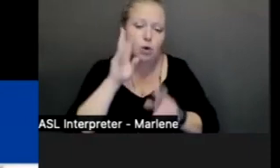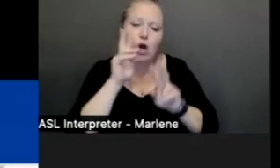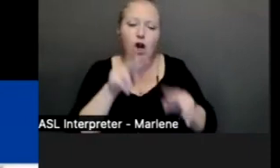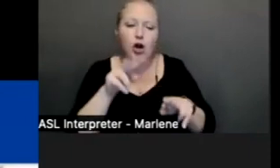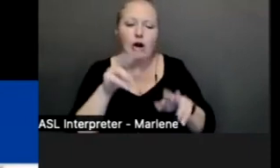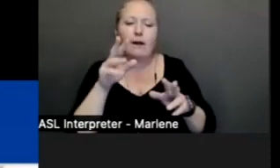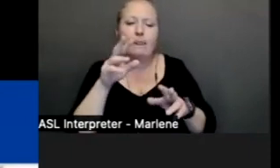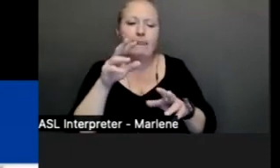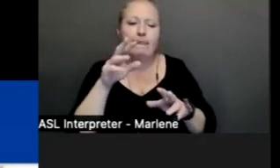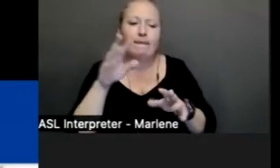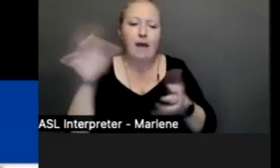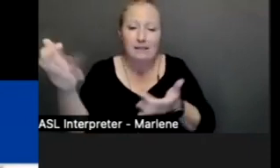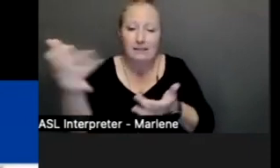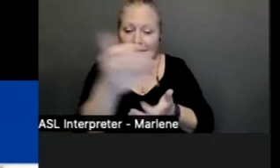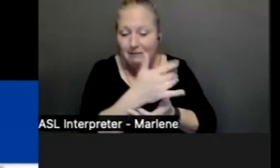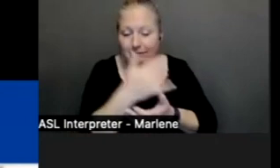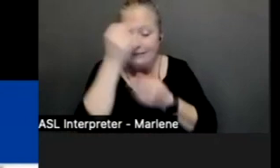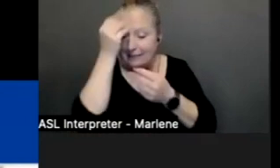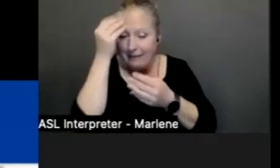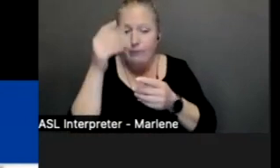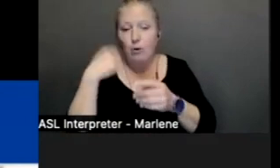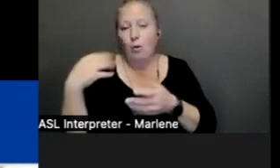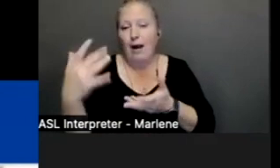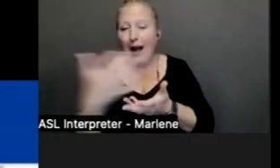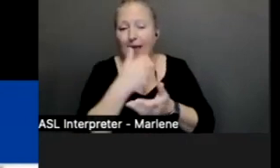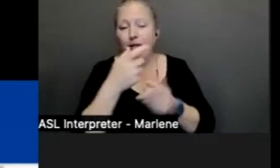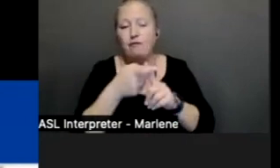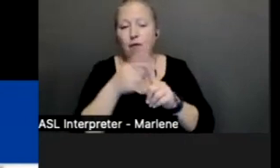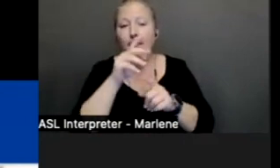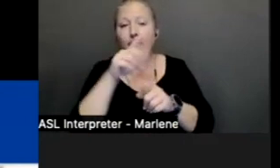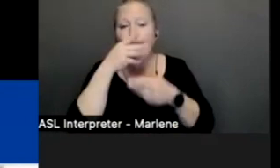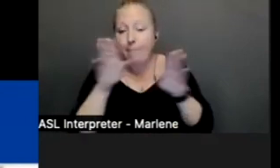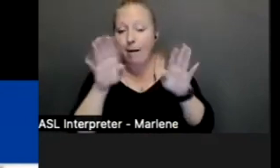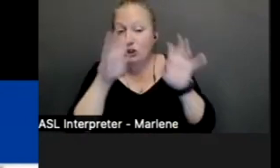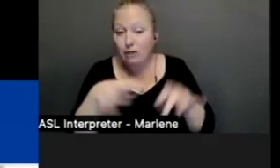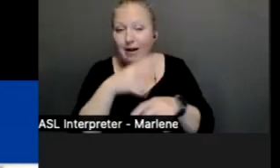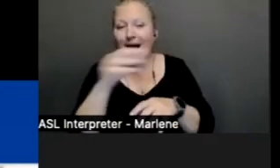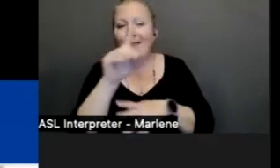the cumulative data that is being gathered from the public survey and the DEEM data. And then